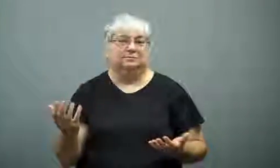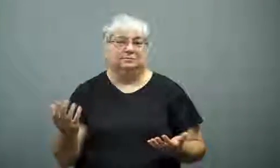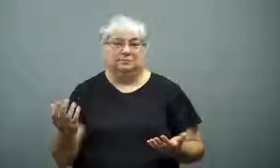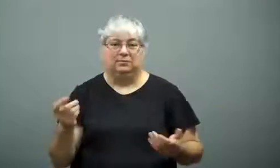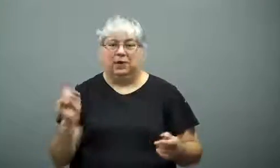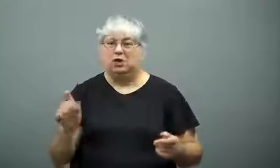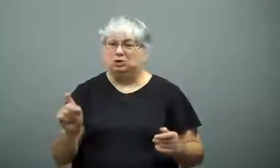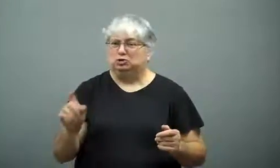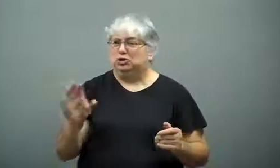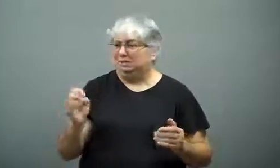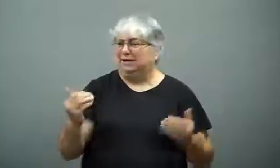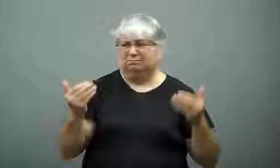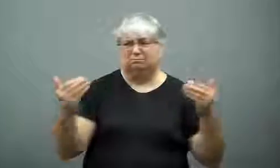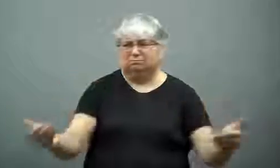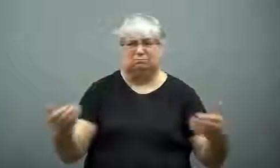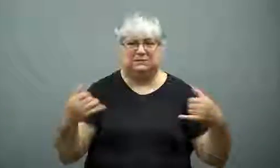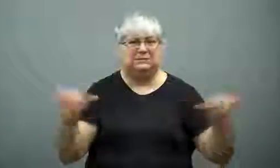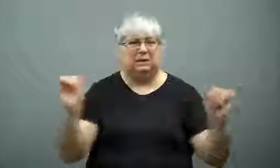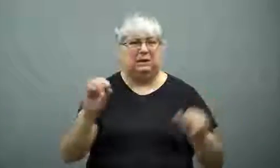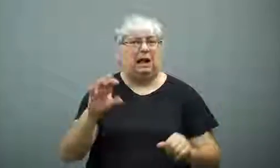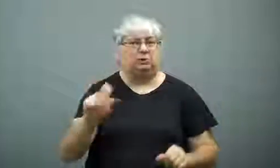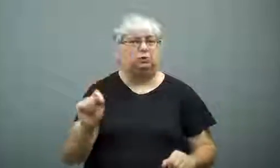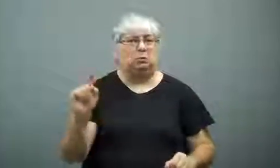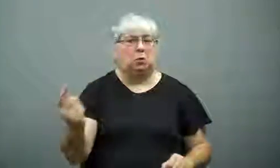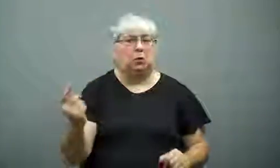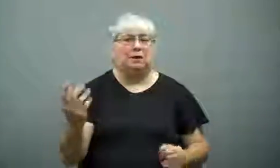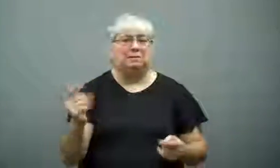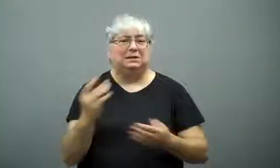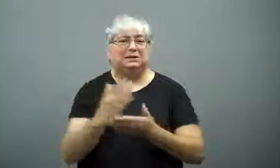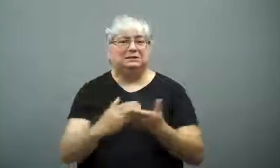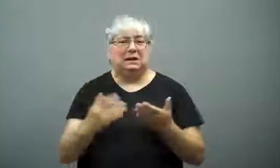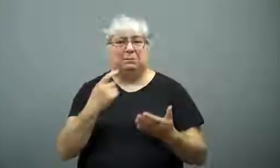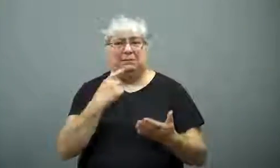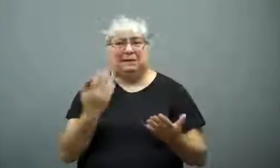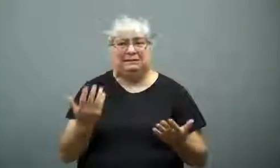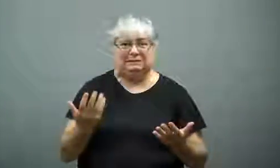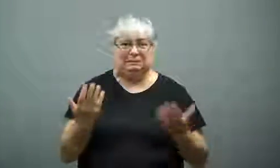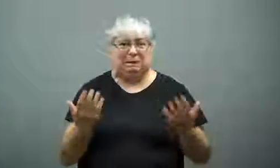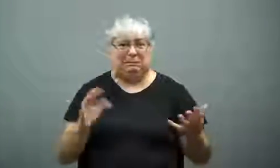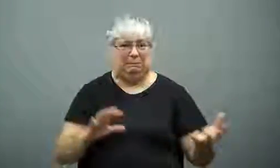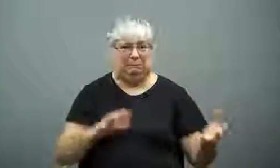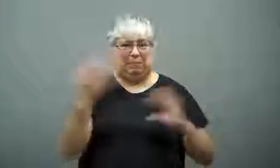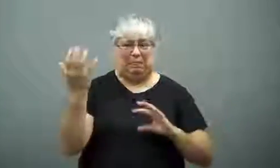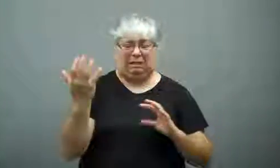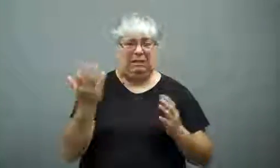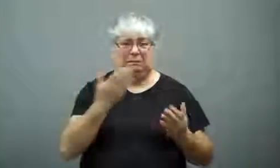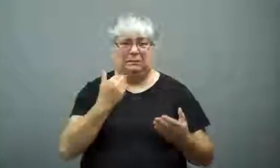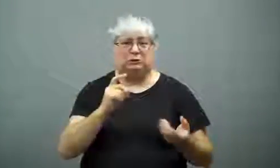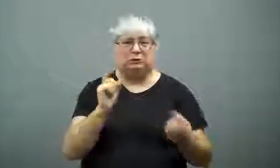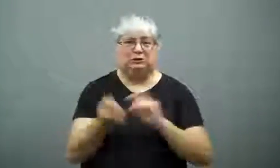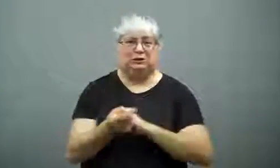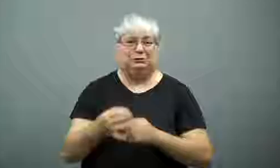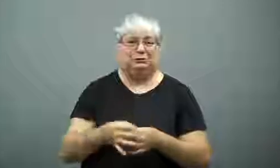The deadline is still October 1, but some are saying maybe it should be